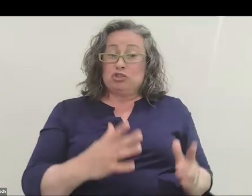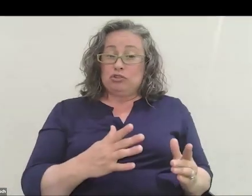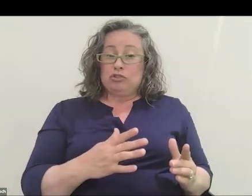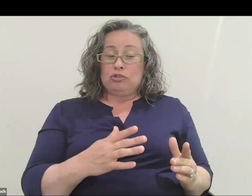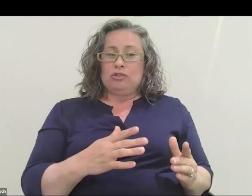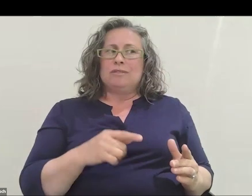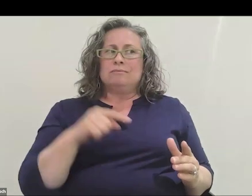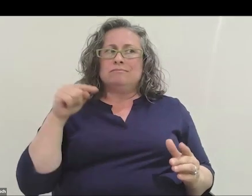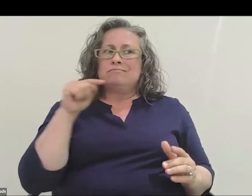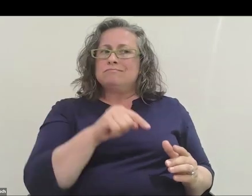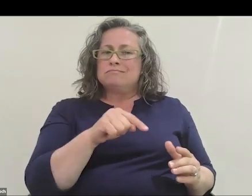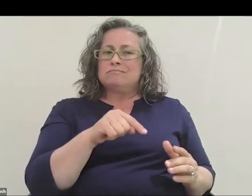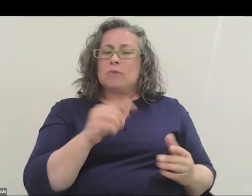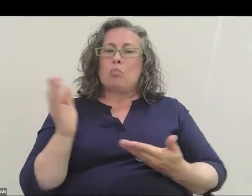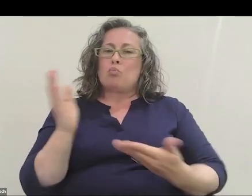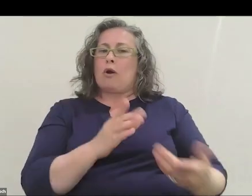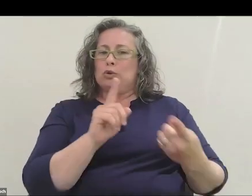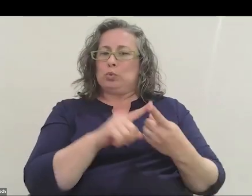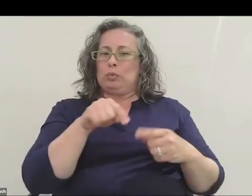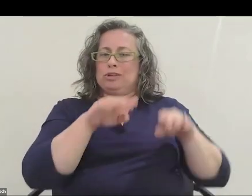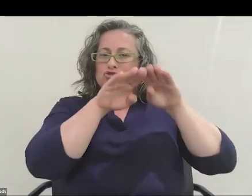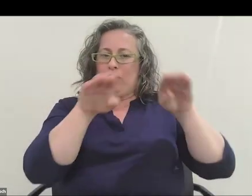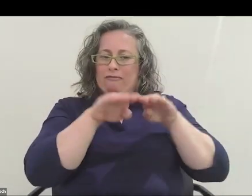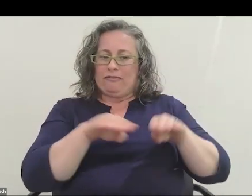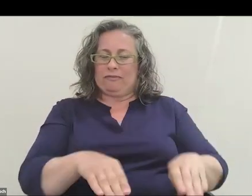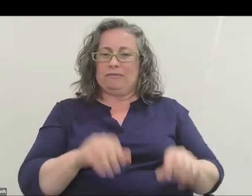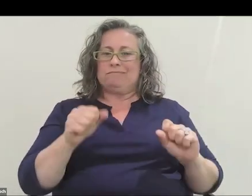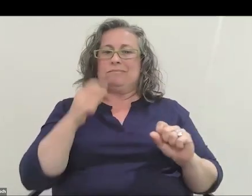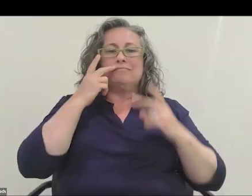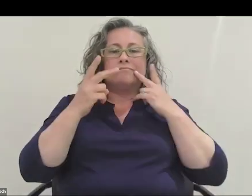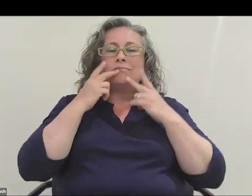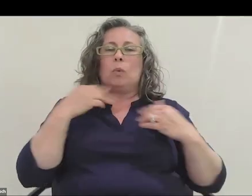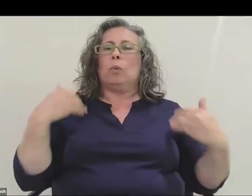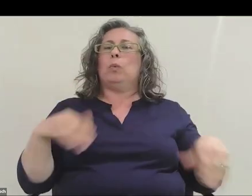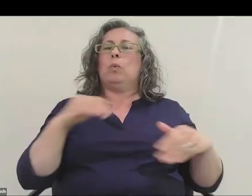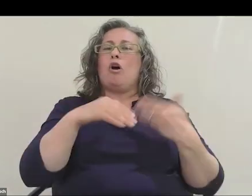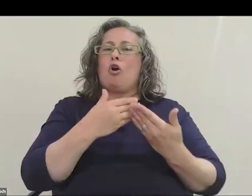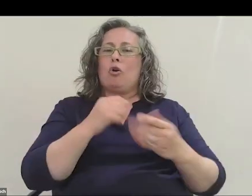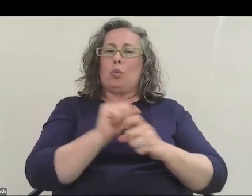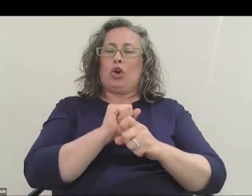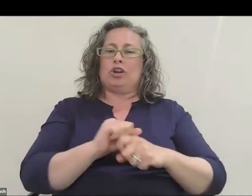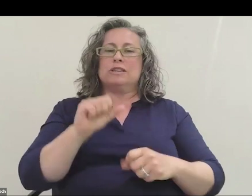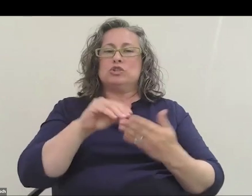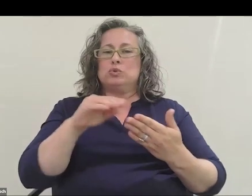they are brought to the shelf and get to see all the work that students have done, which I find really exciting.